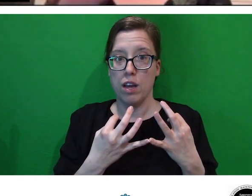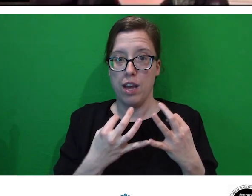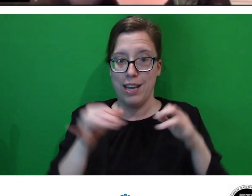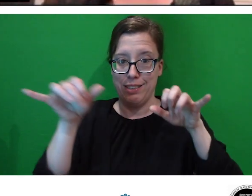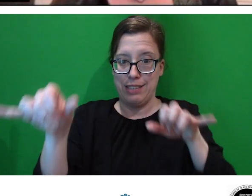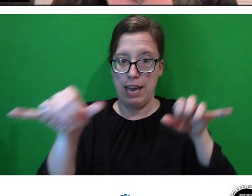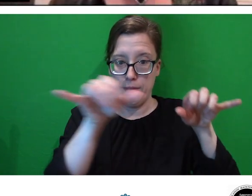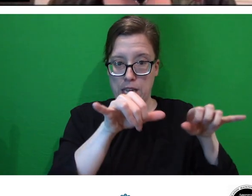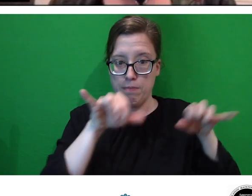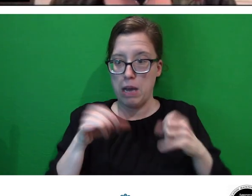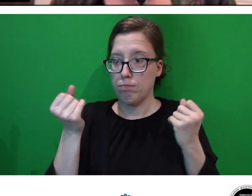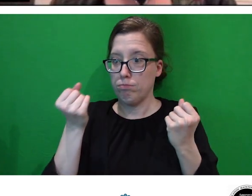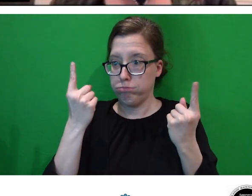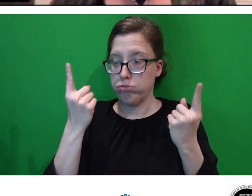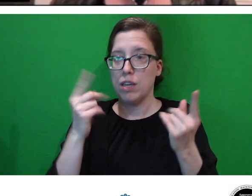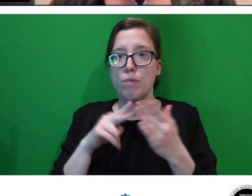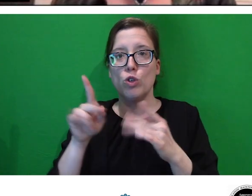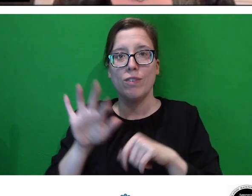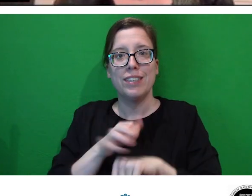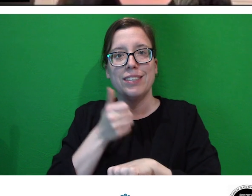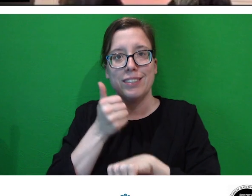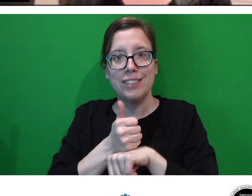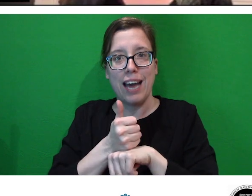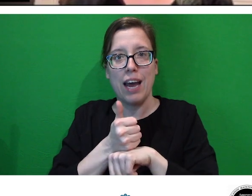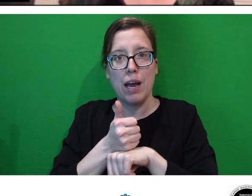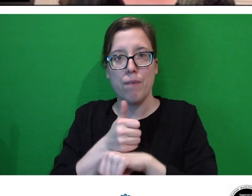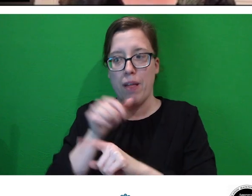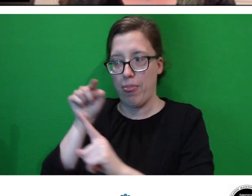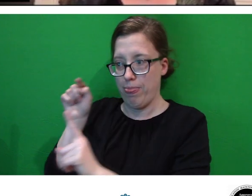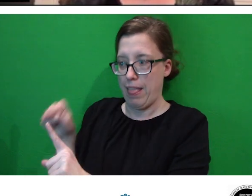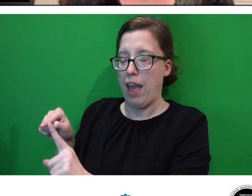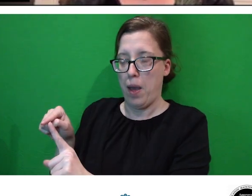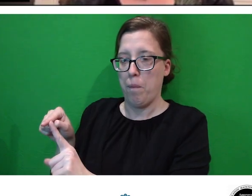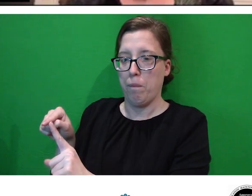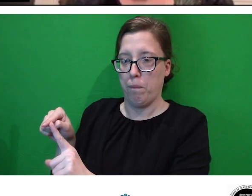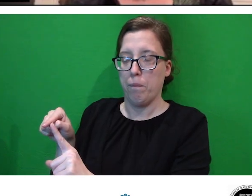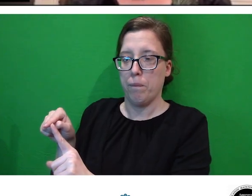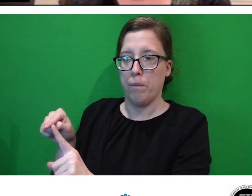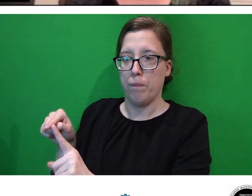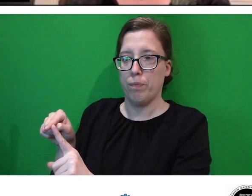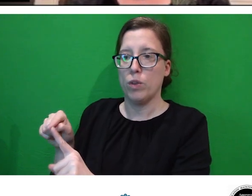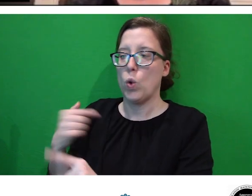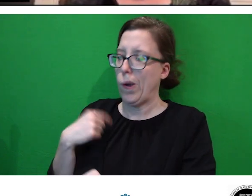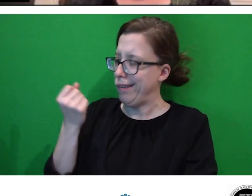But it worked for him. And when everybody in the family treats it the